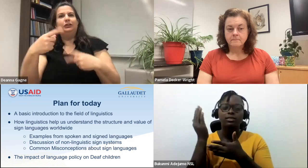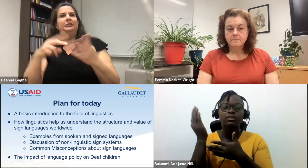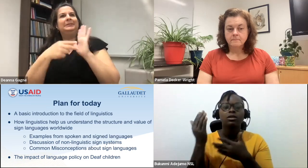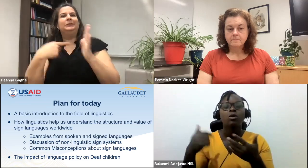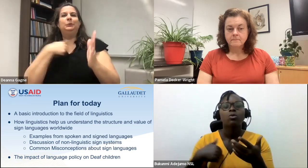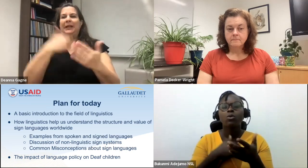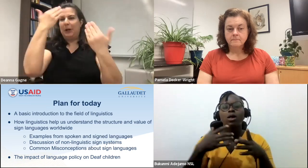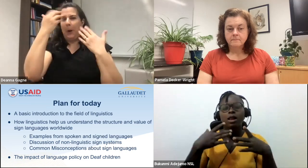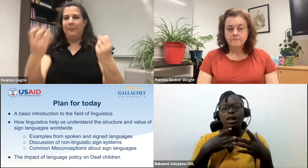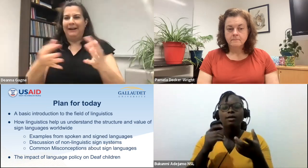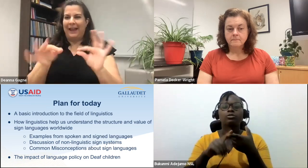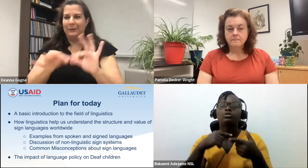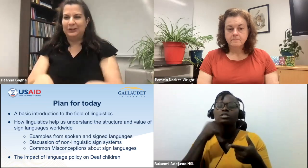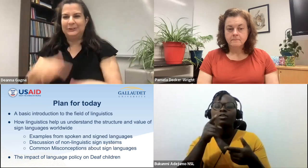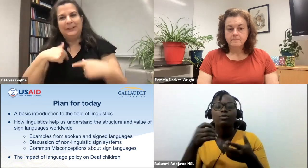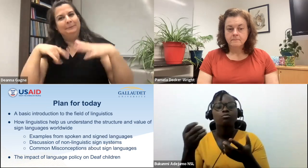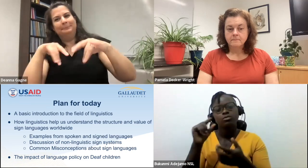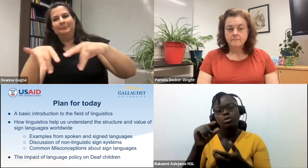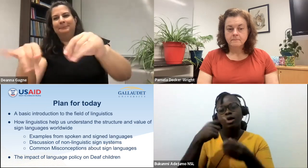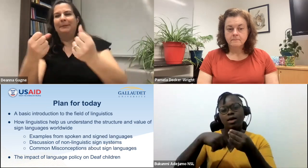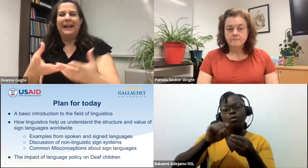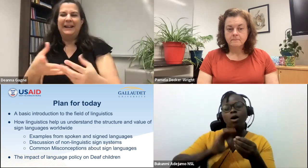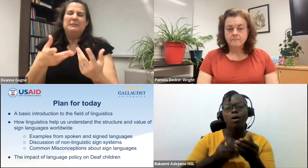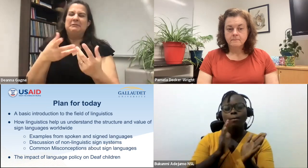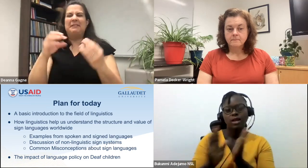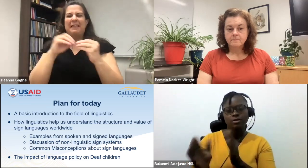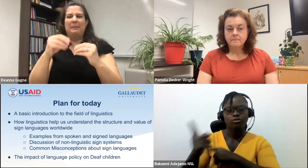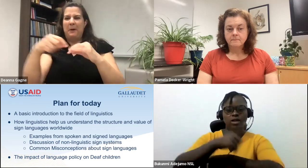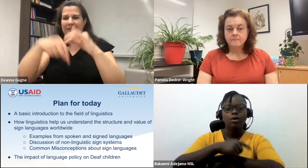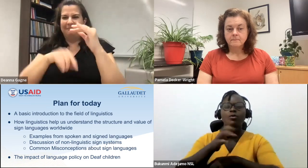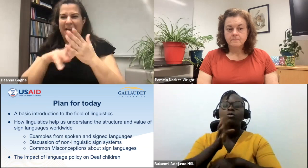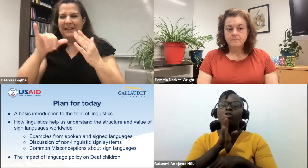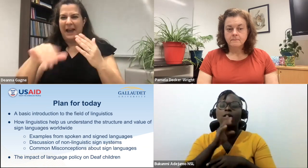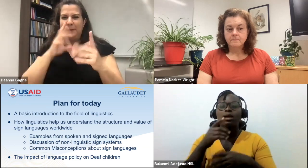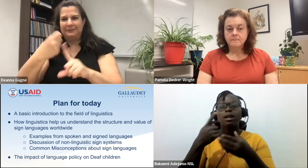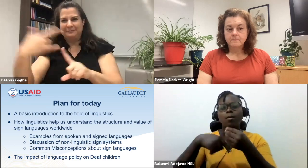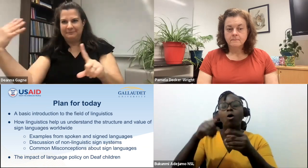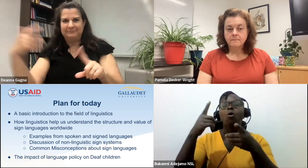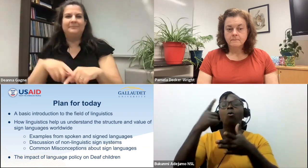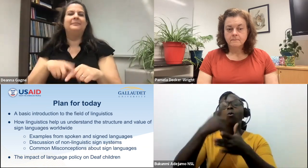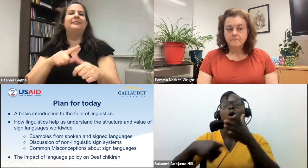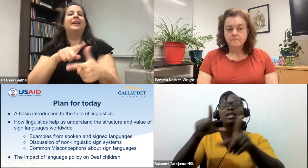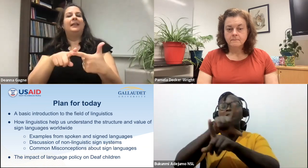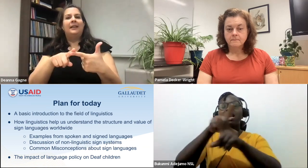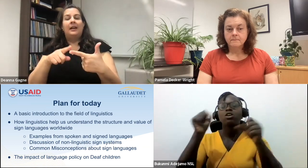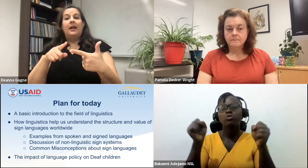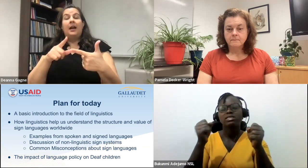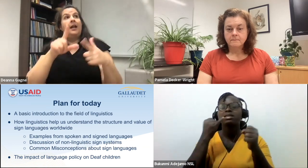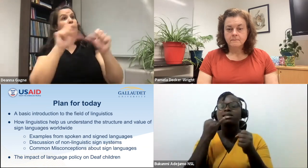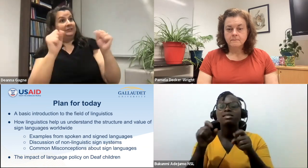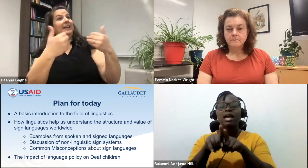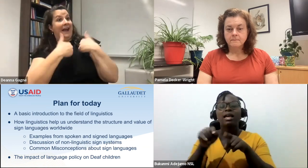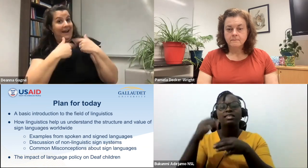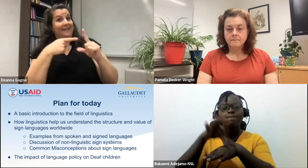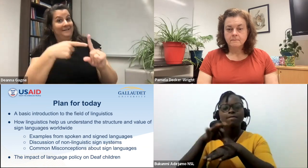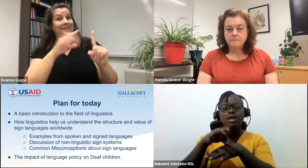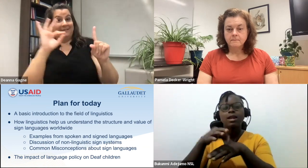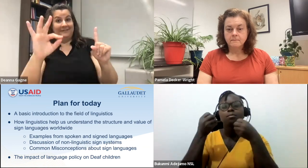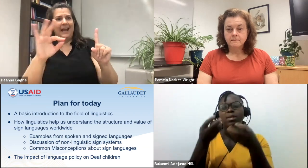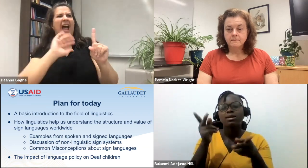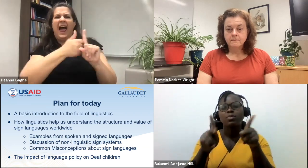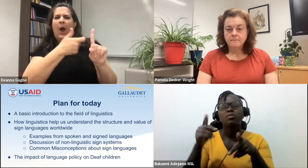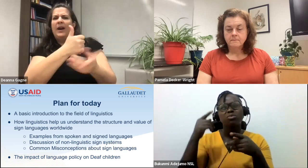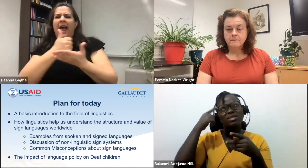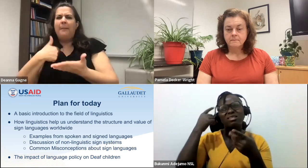what it is. Many people think it just means. Oh, people that know a lot of languages and spend their time acquiring languages. We're actually going to speak to that, and to what linguistics really is.